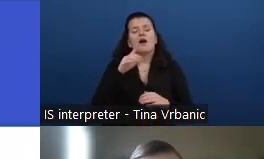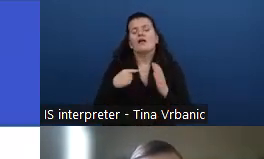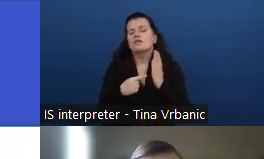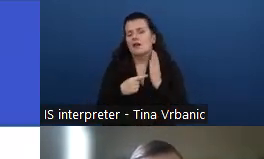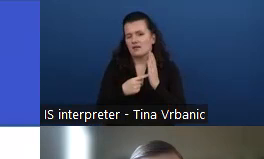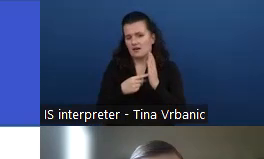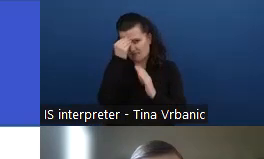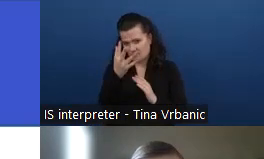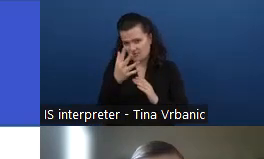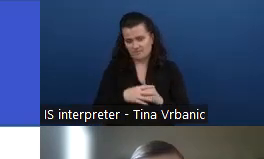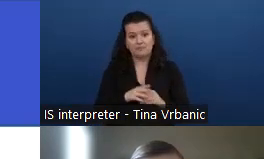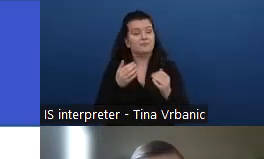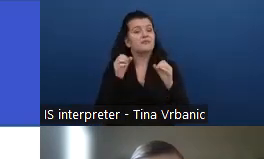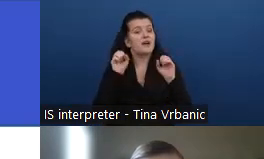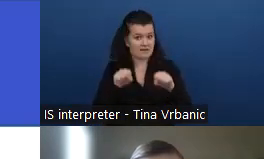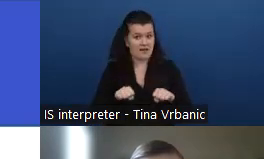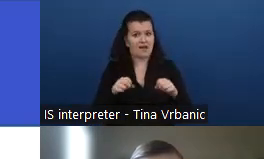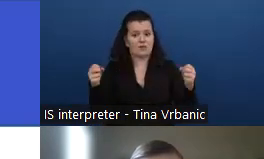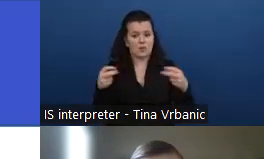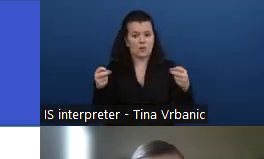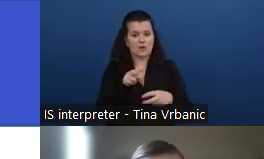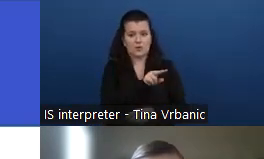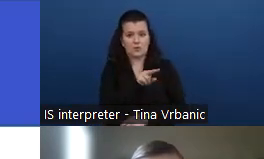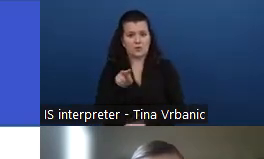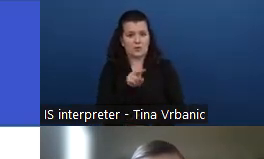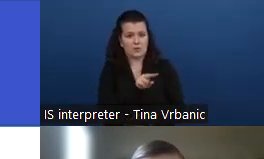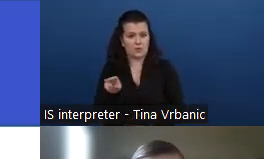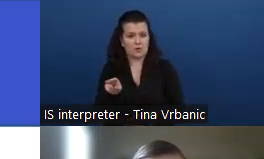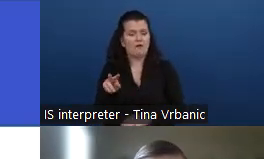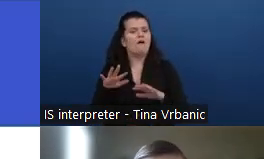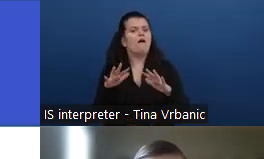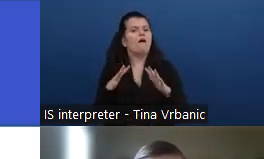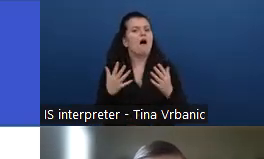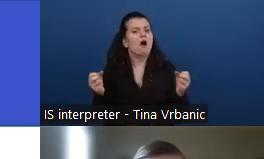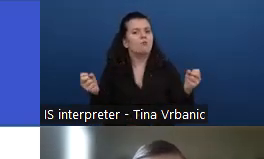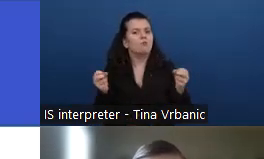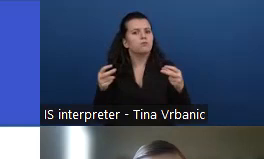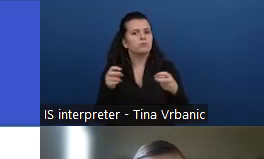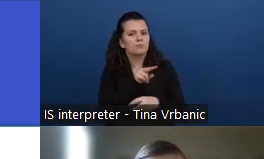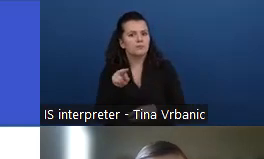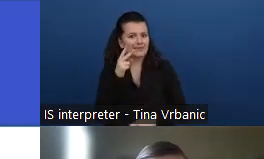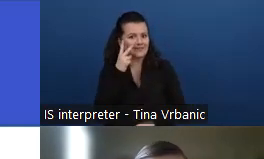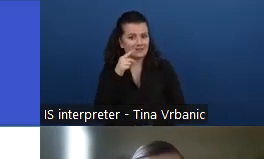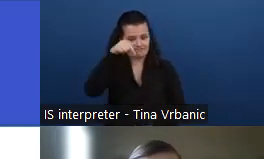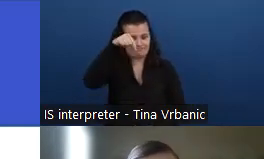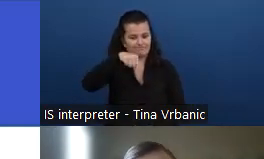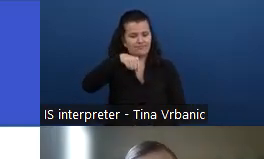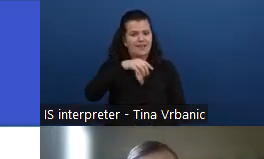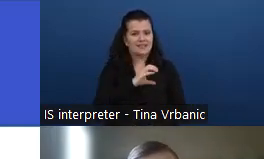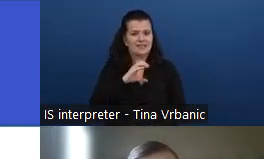Closed captioning is provided. To enable closed captioning, click on the enable CC icon.